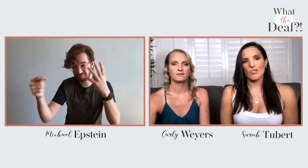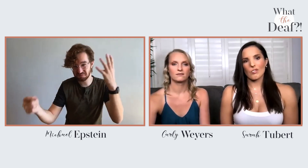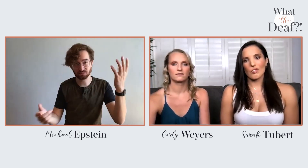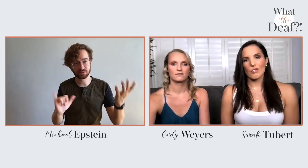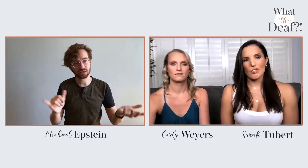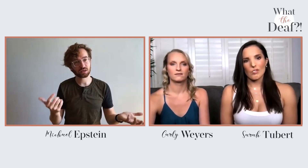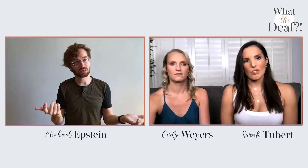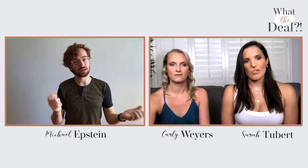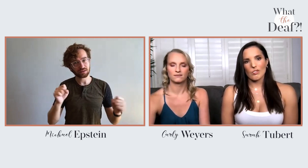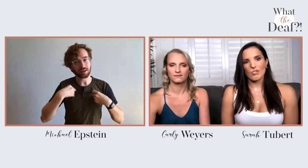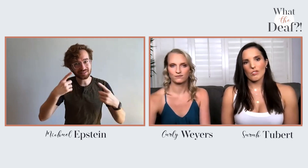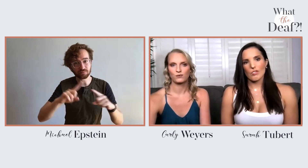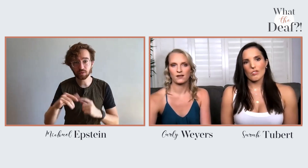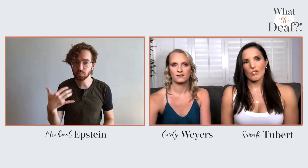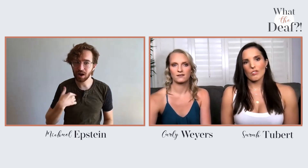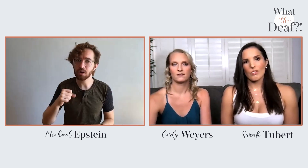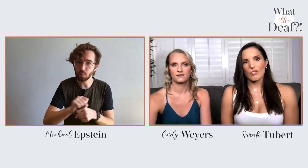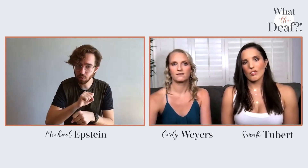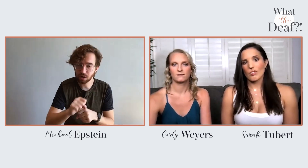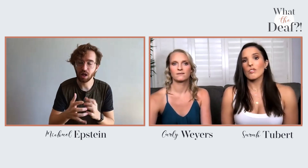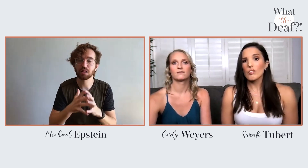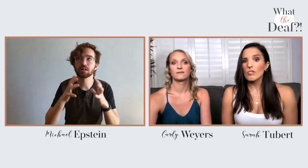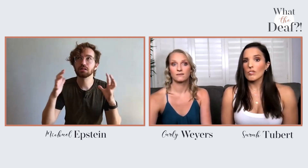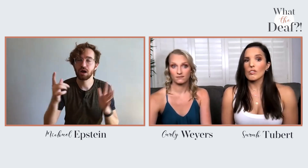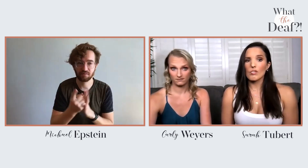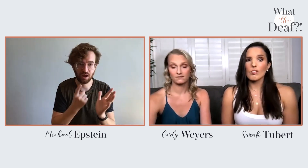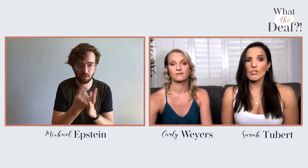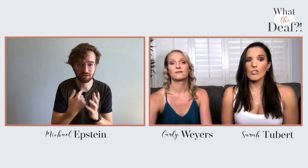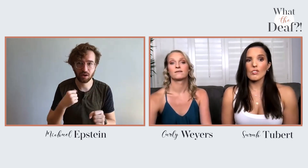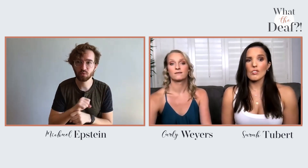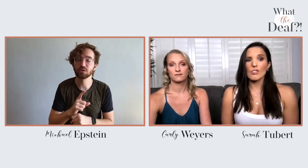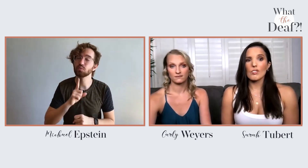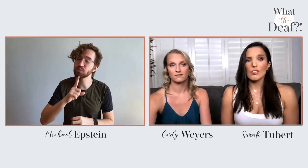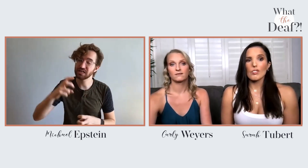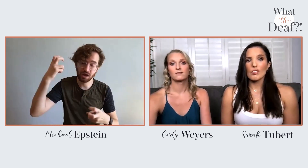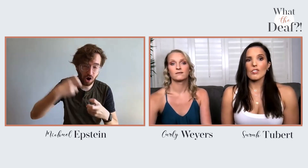I'm successful, but I have worked really, really hard and I've put in the hours and it's been tough.